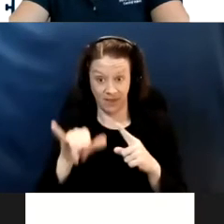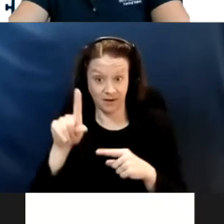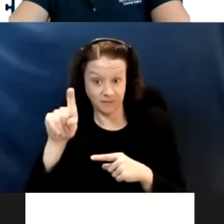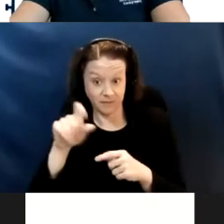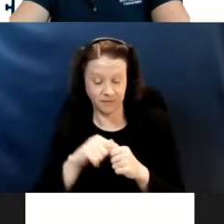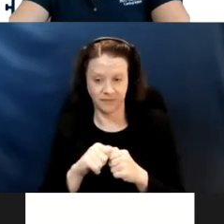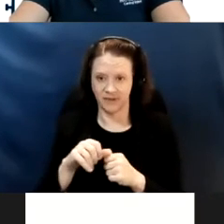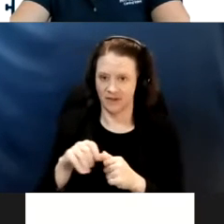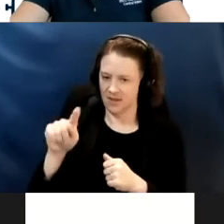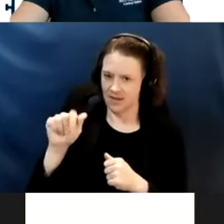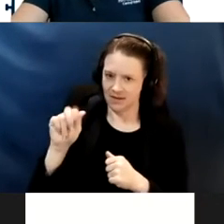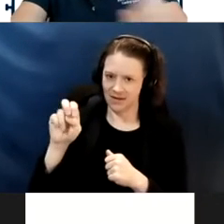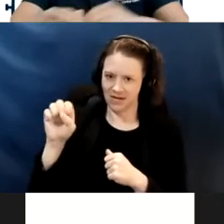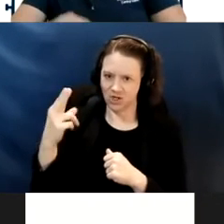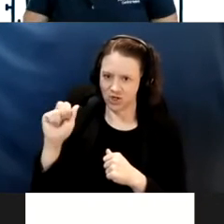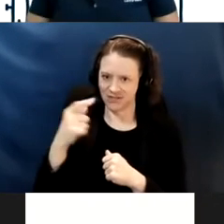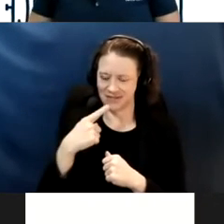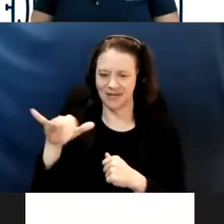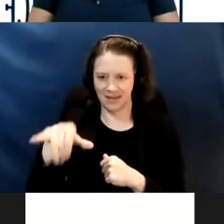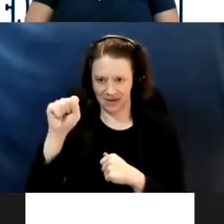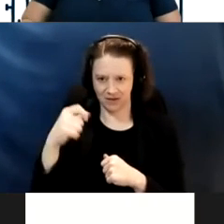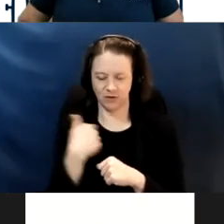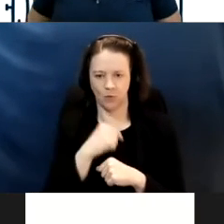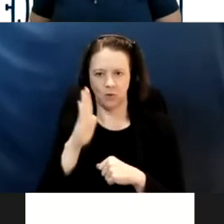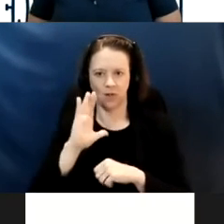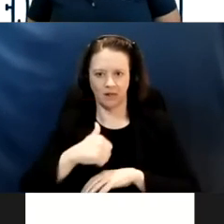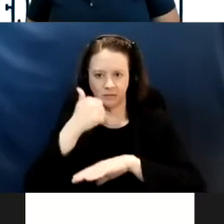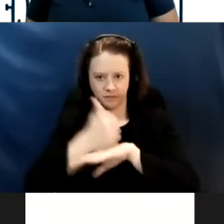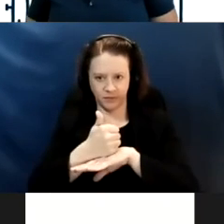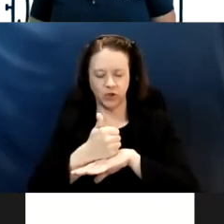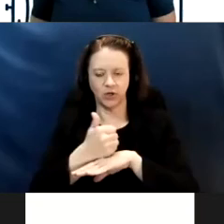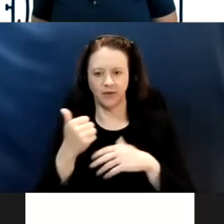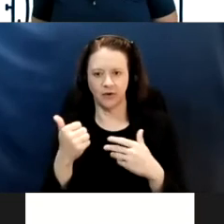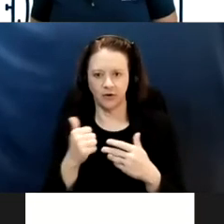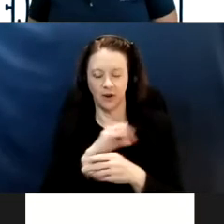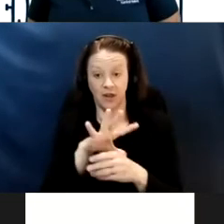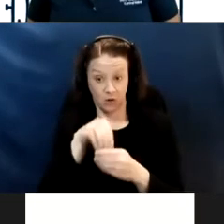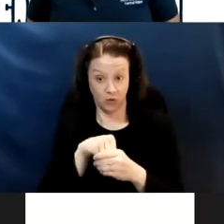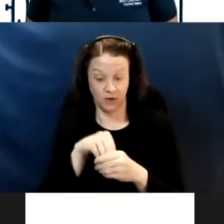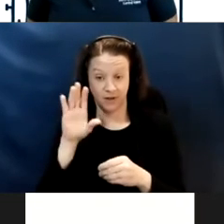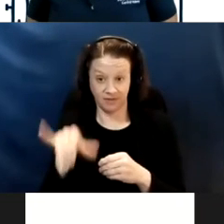Yes, absolutely. We will be including that in our outreach.